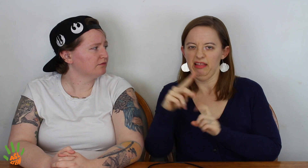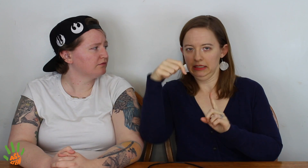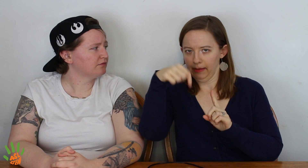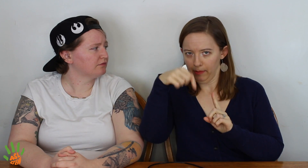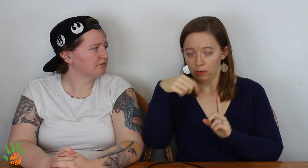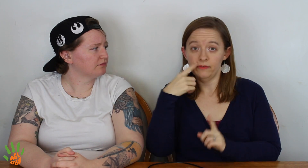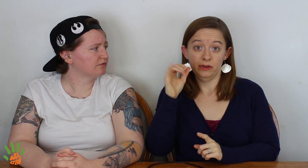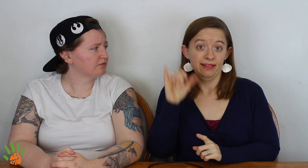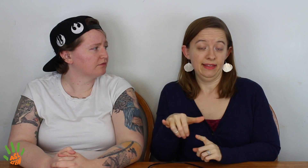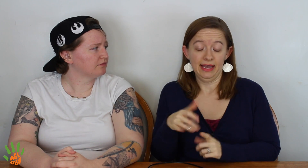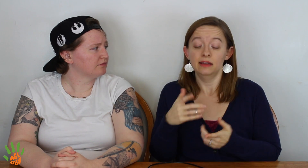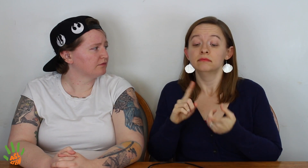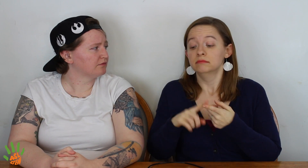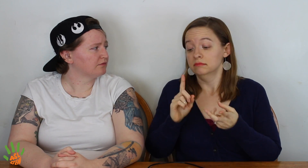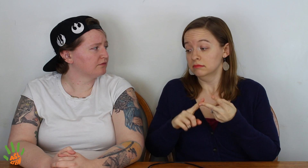which will be linked down below for that.